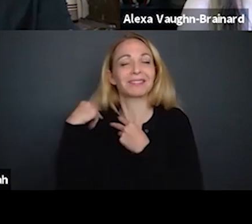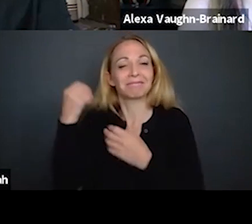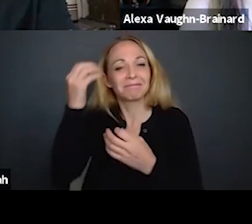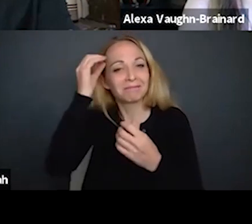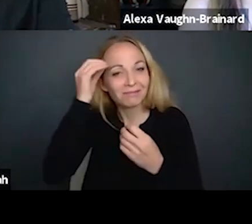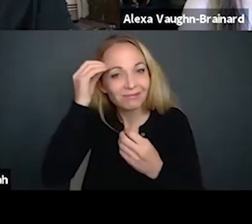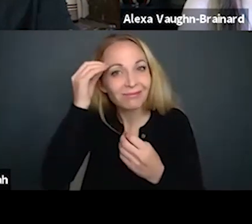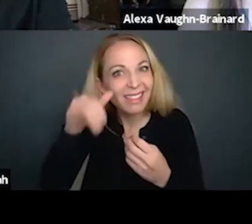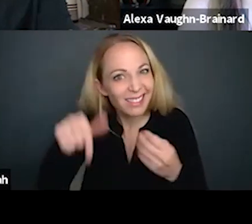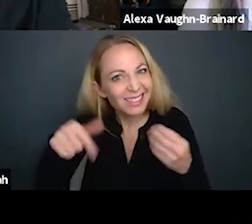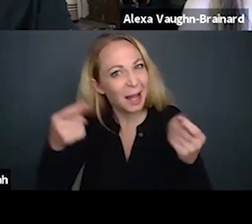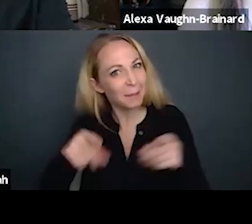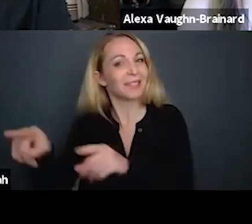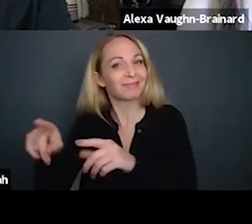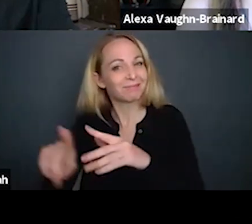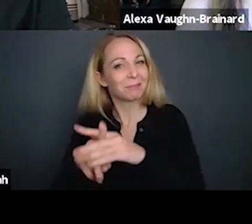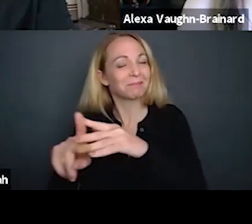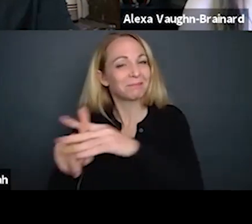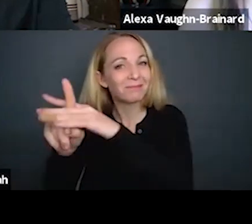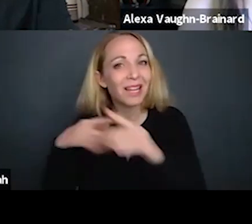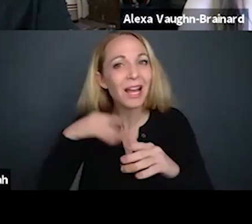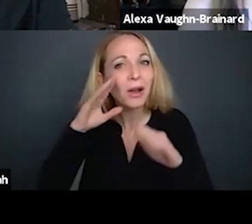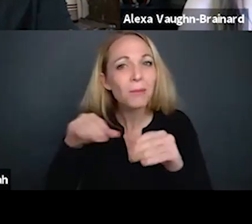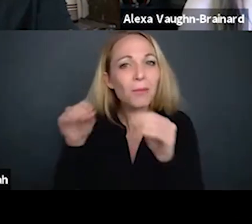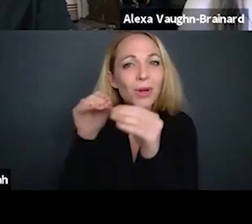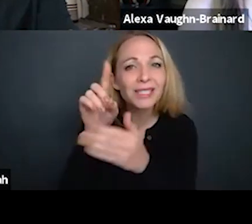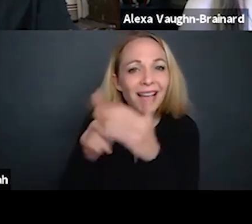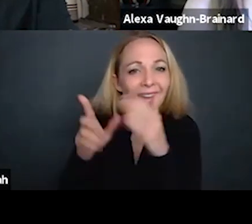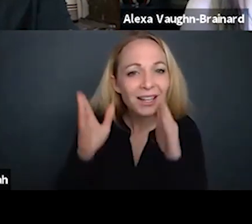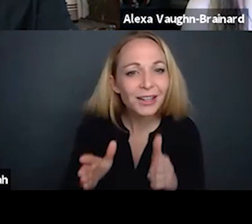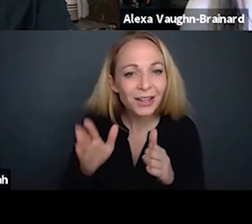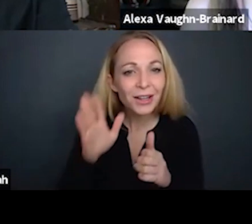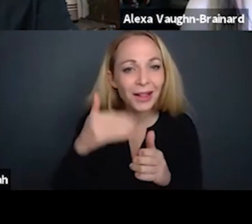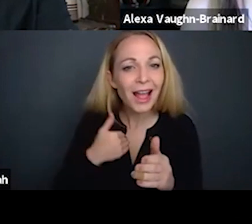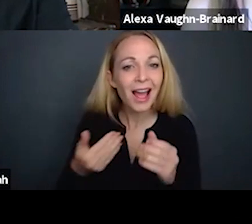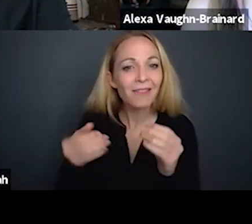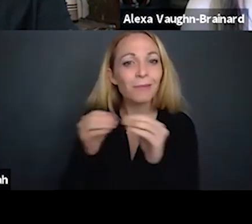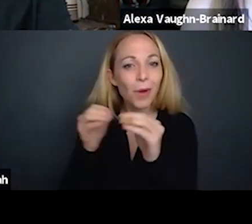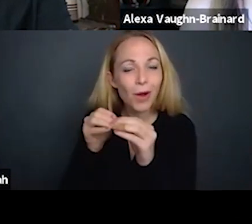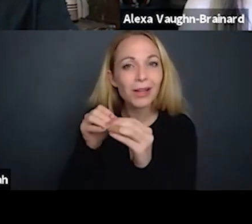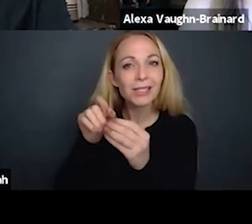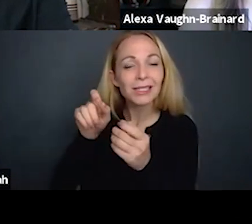And I hope that, you know, more designers will actually specifically apply DeafSpace principles.